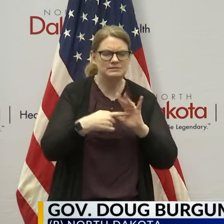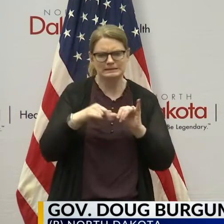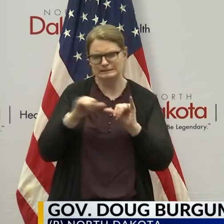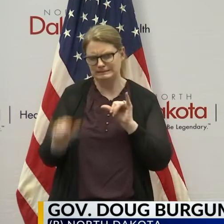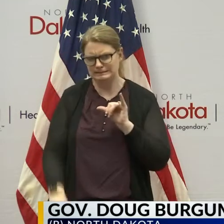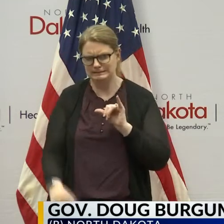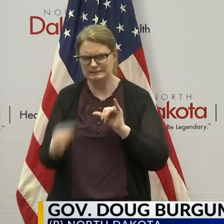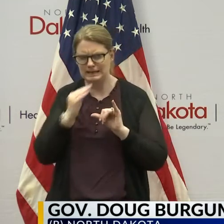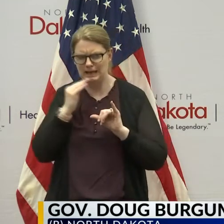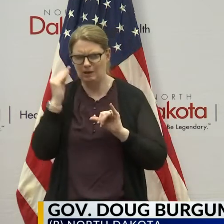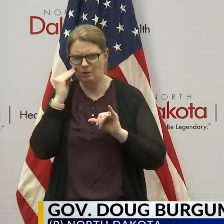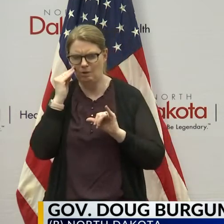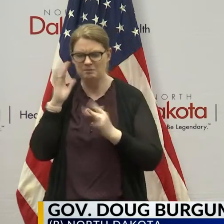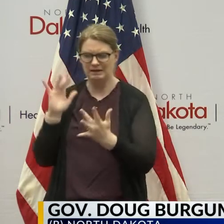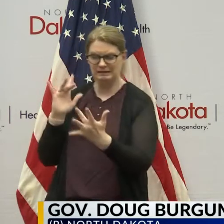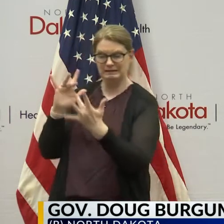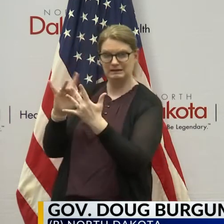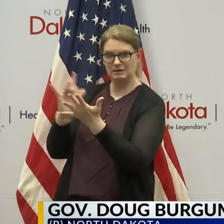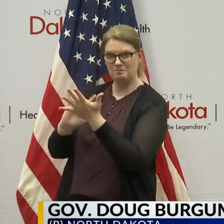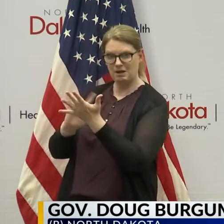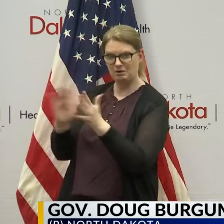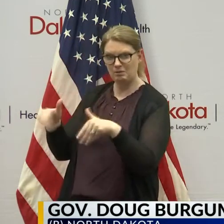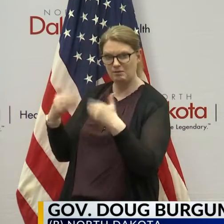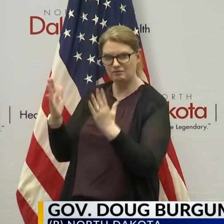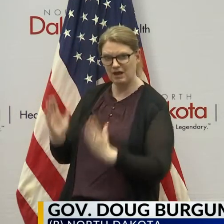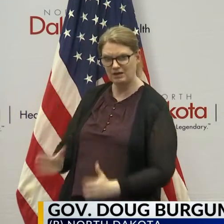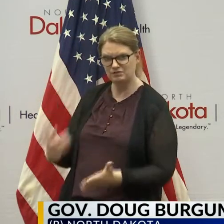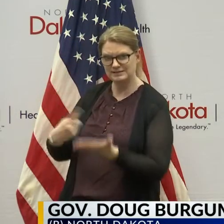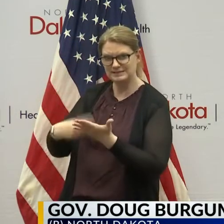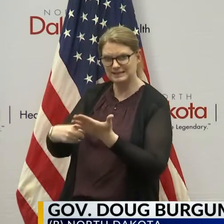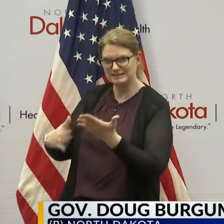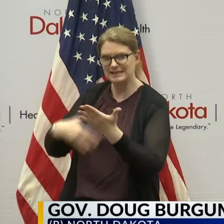AGAIN, IMPORTANTLY IF YOU ARE SHOWING SYMPTOMS OR FEELING